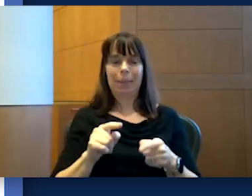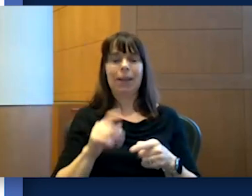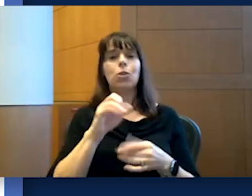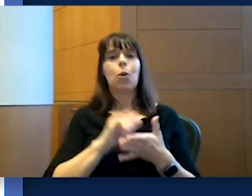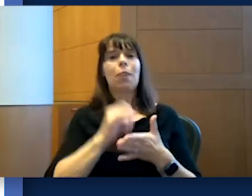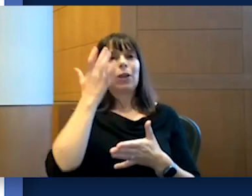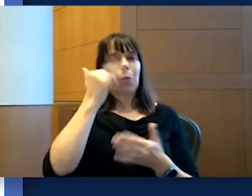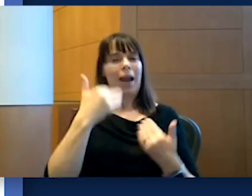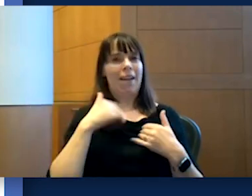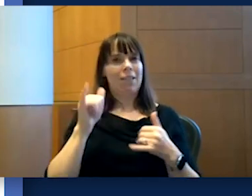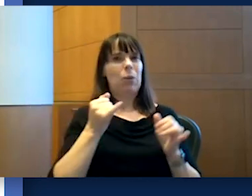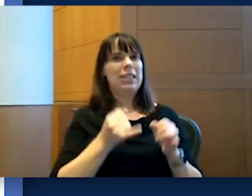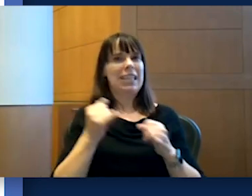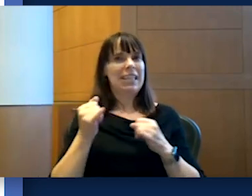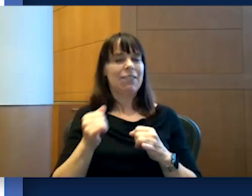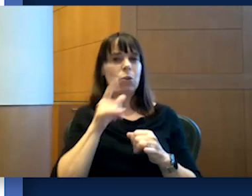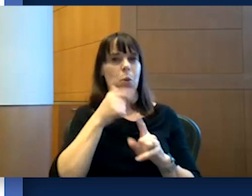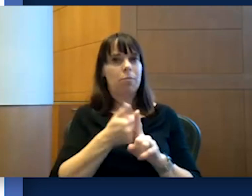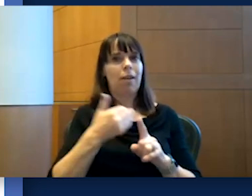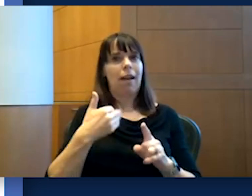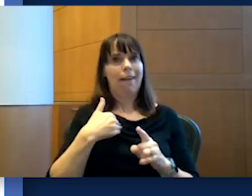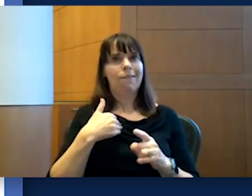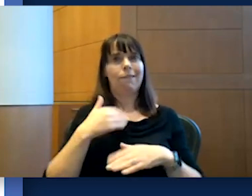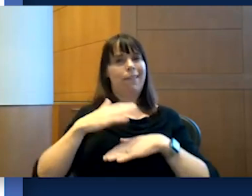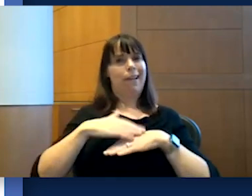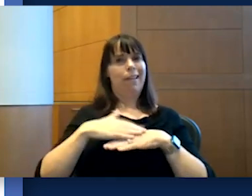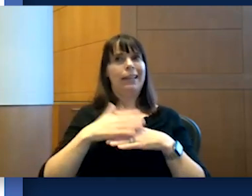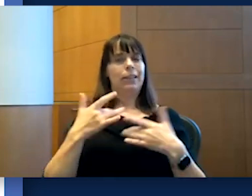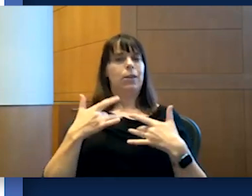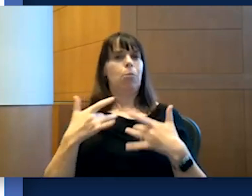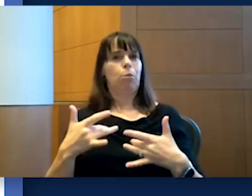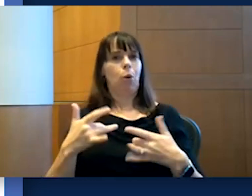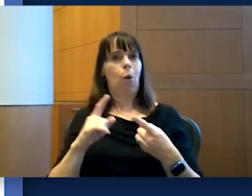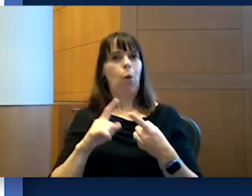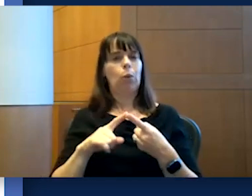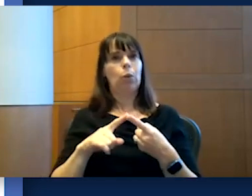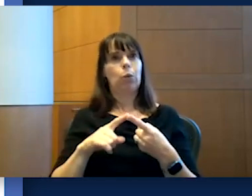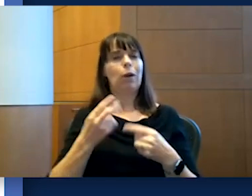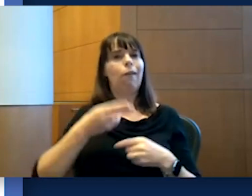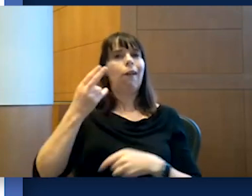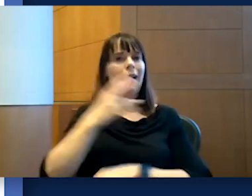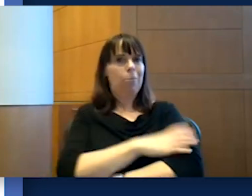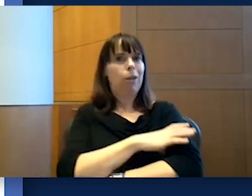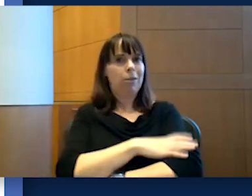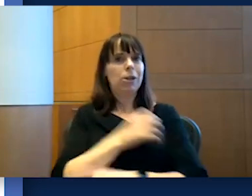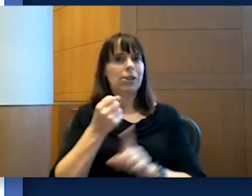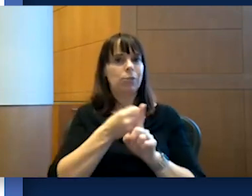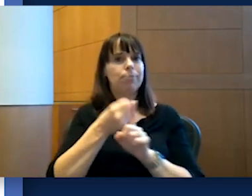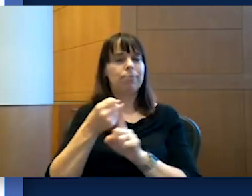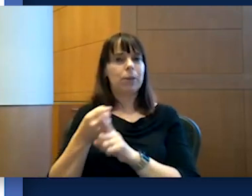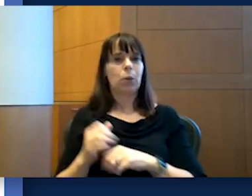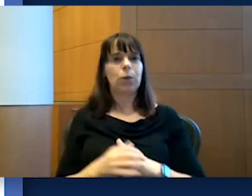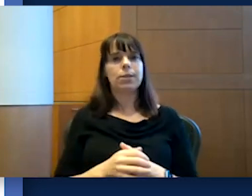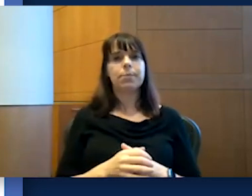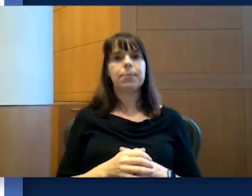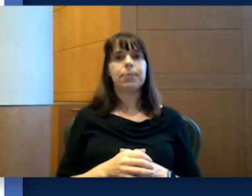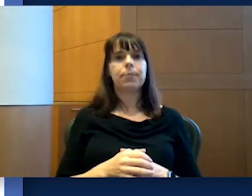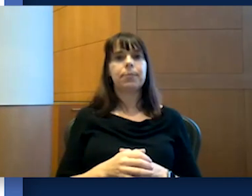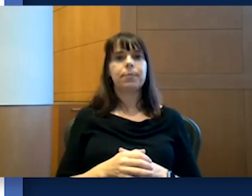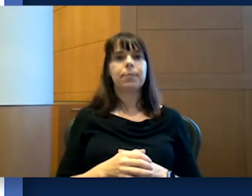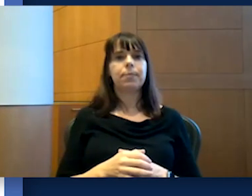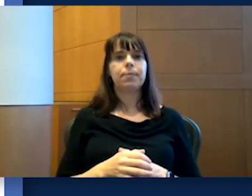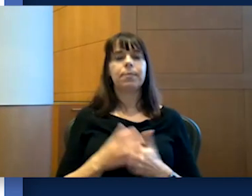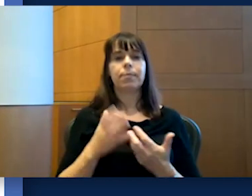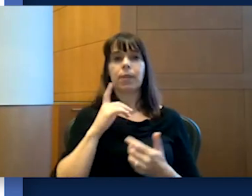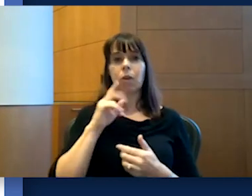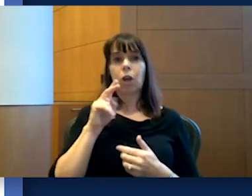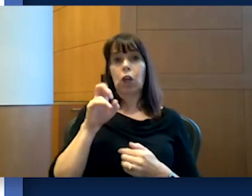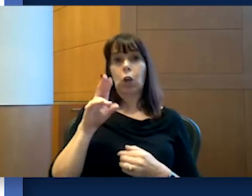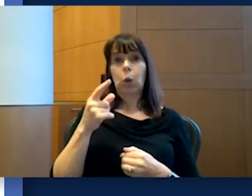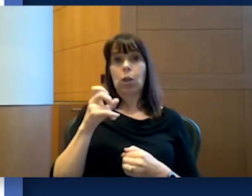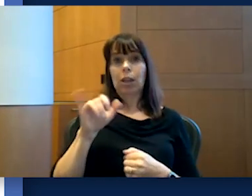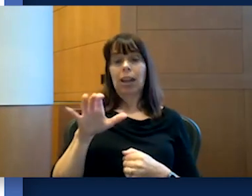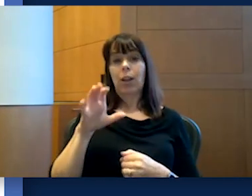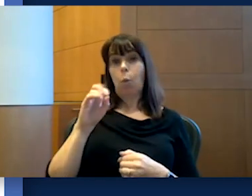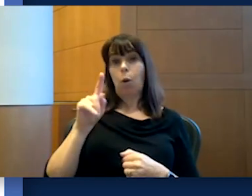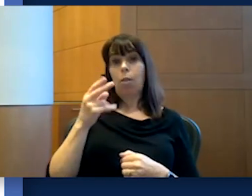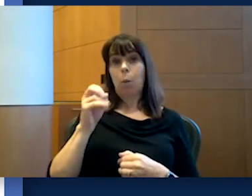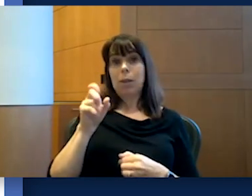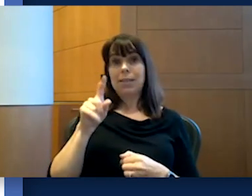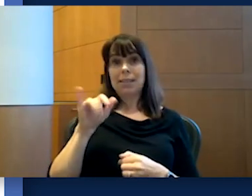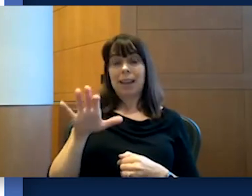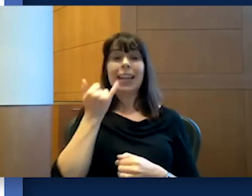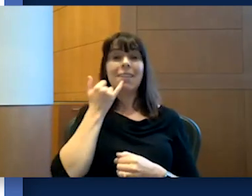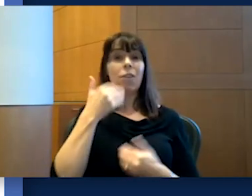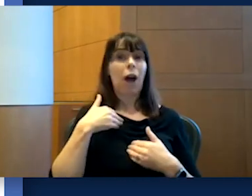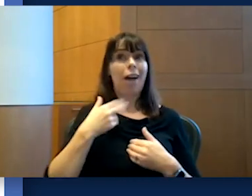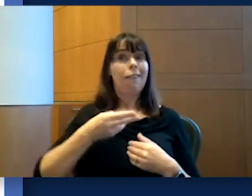So that's why we have these individuals that are prone to these high blood pressure episodes.